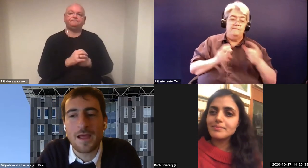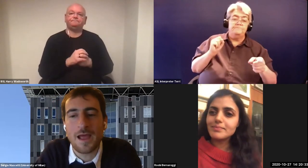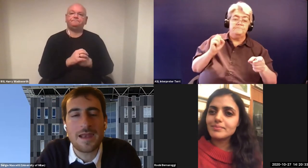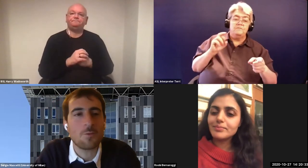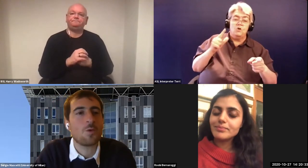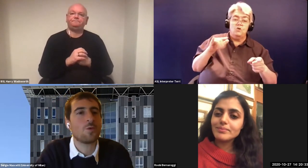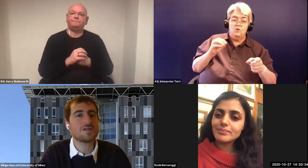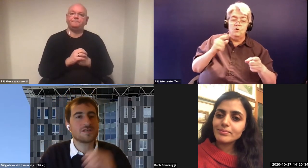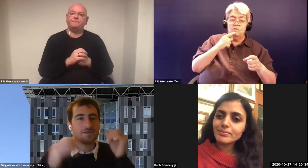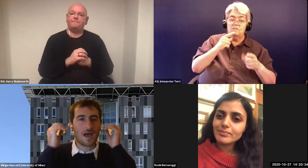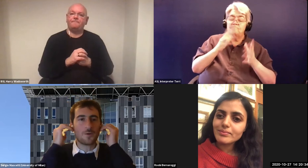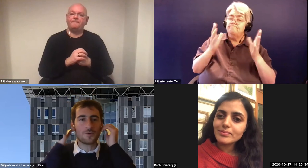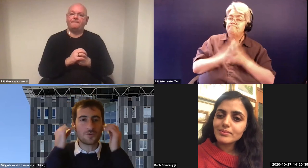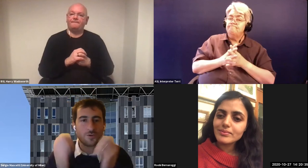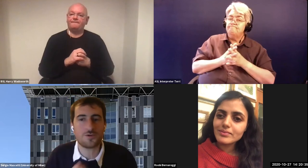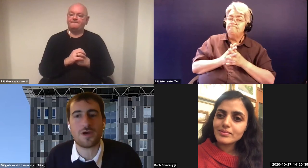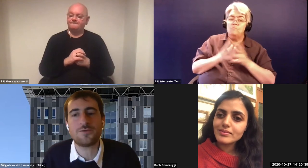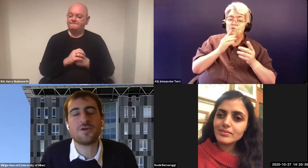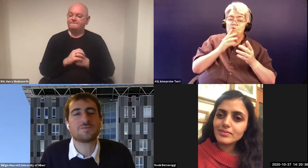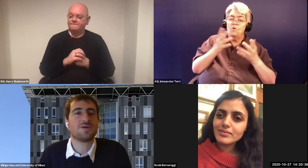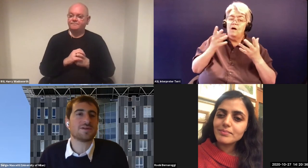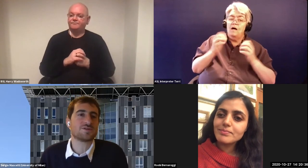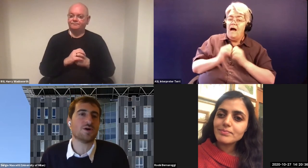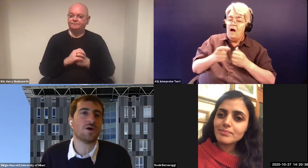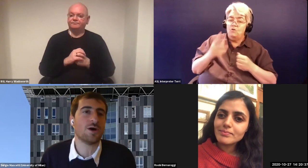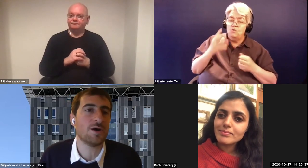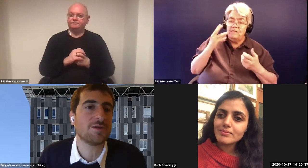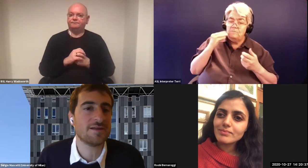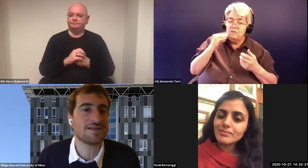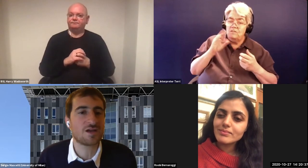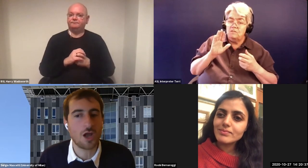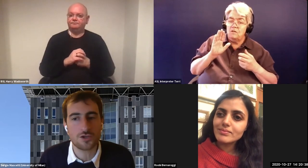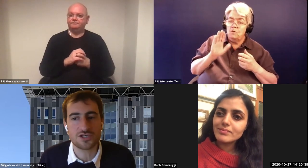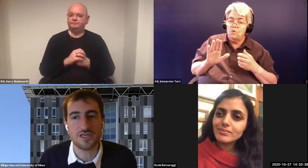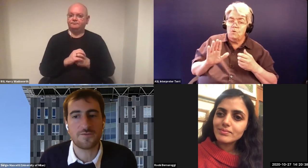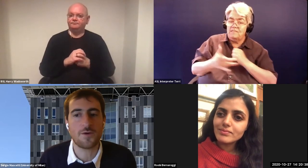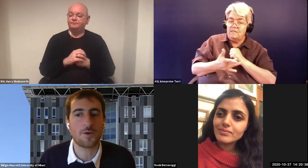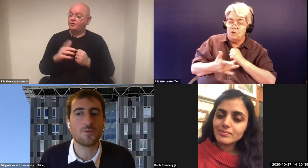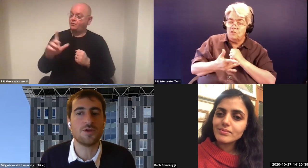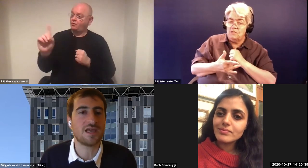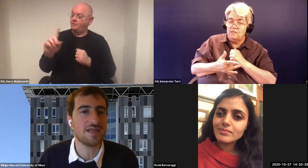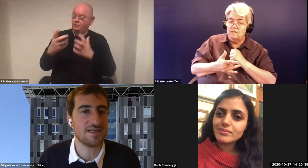and what is it how do how did you experience your uh the technology for communicating